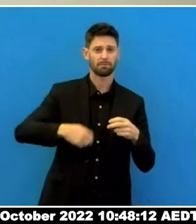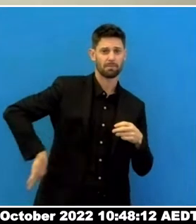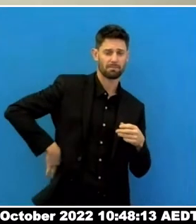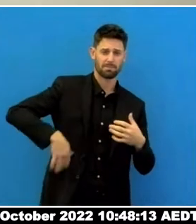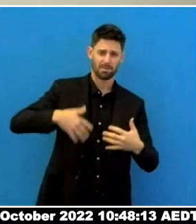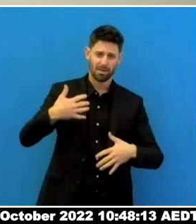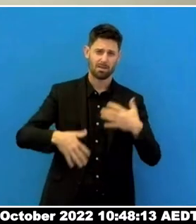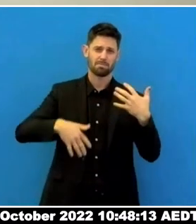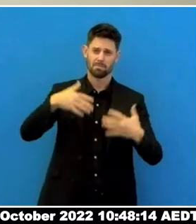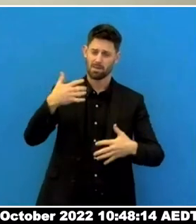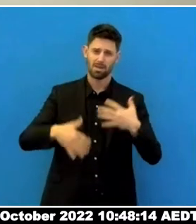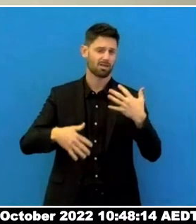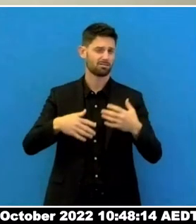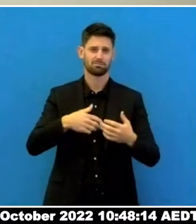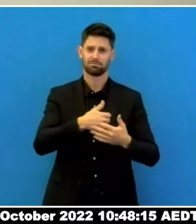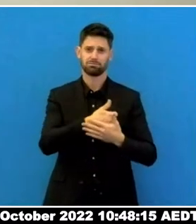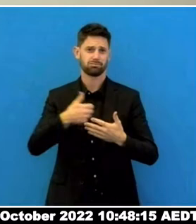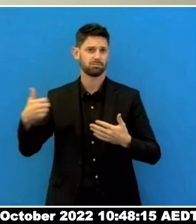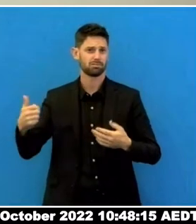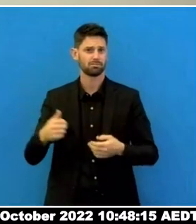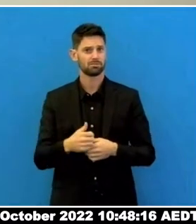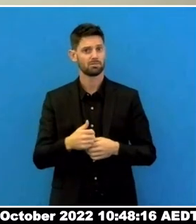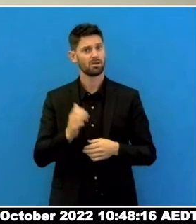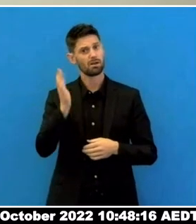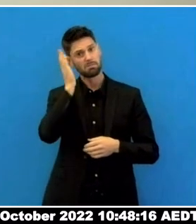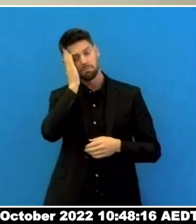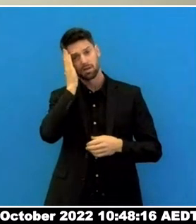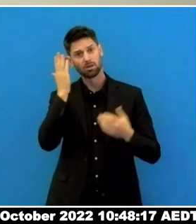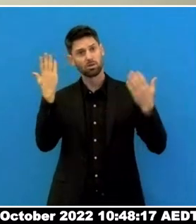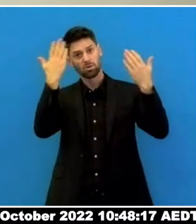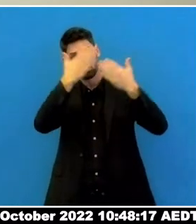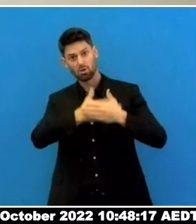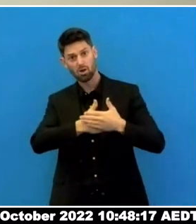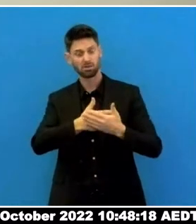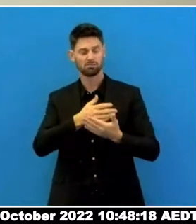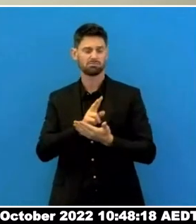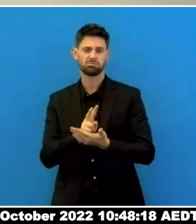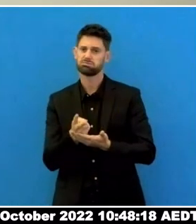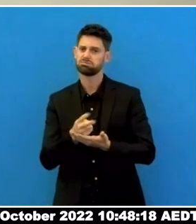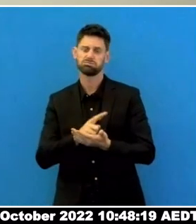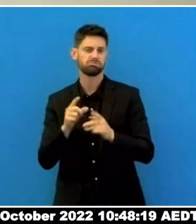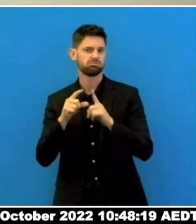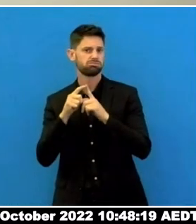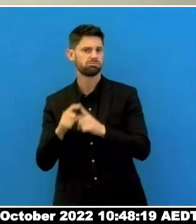I find it very hard to sleep during the night and will often sleep during the day.